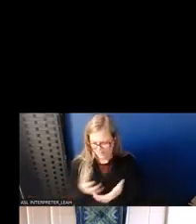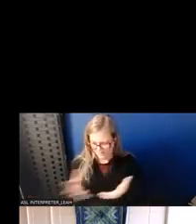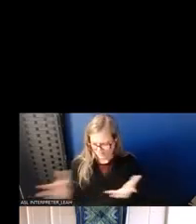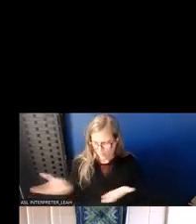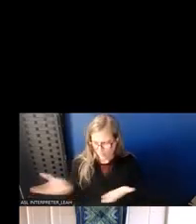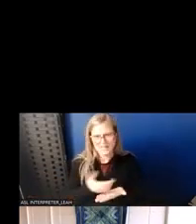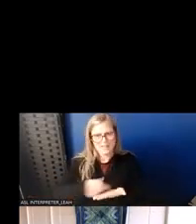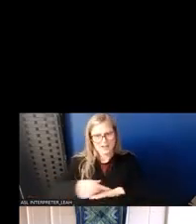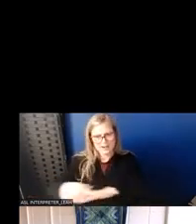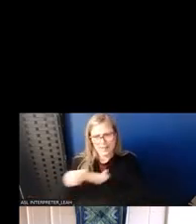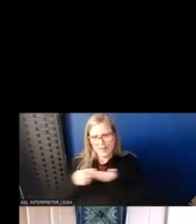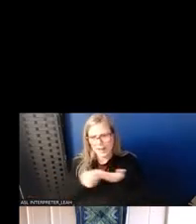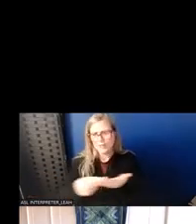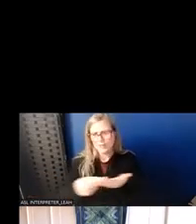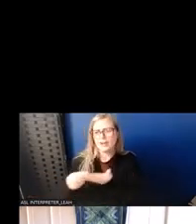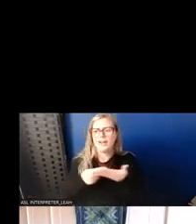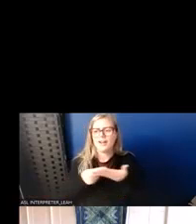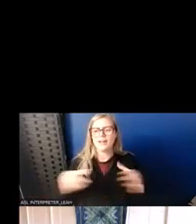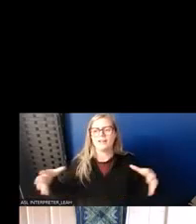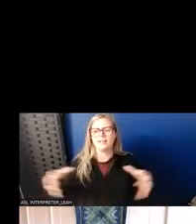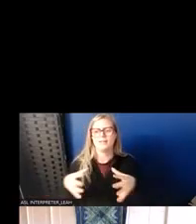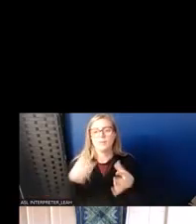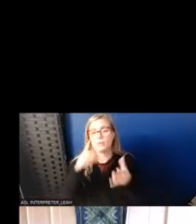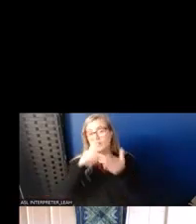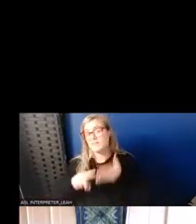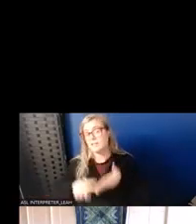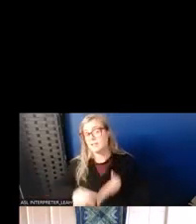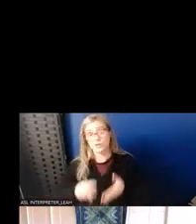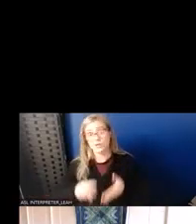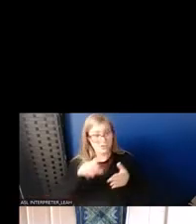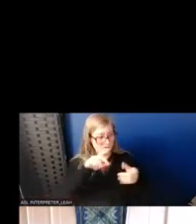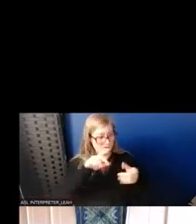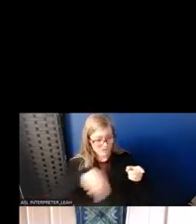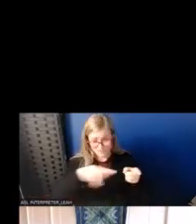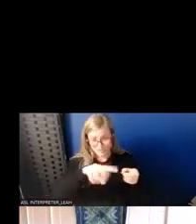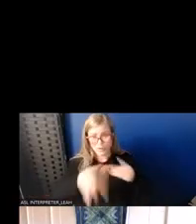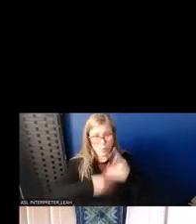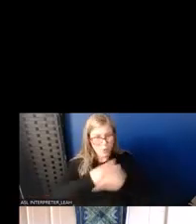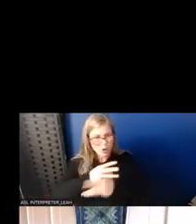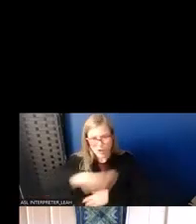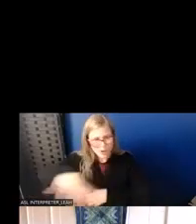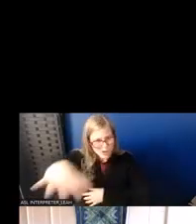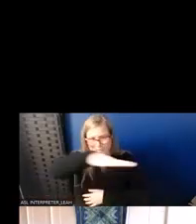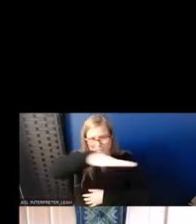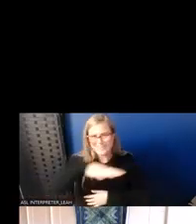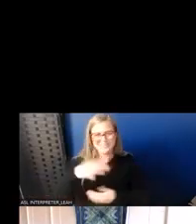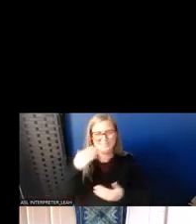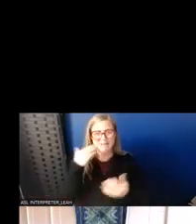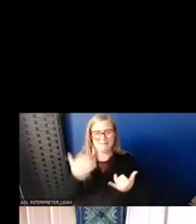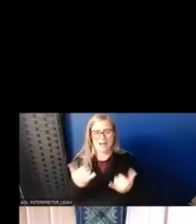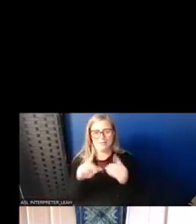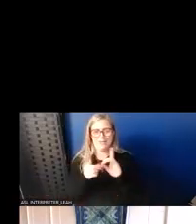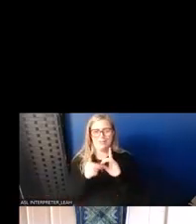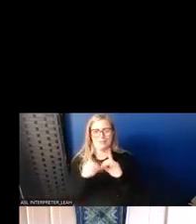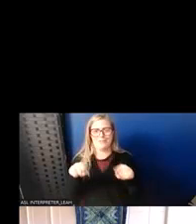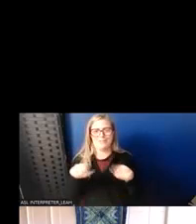because now we have the ability to share things digitally in way - in open science and and we have access to big data in ways that